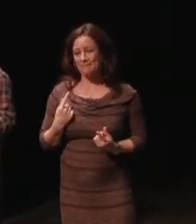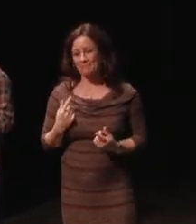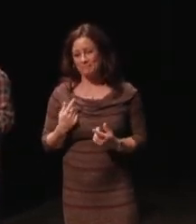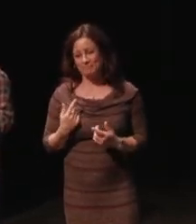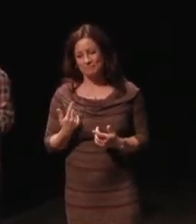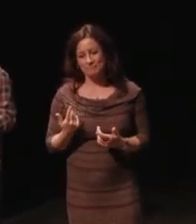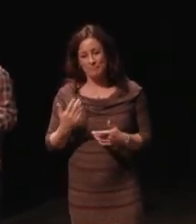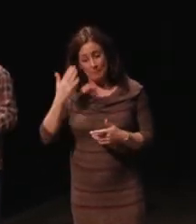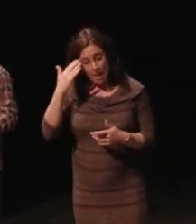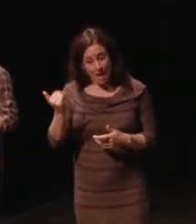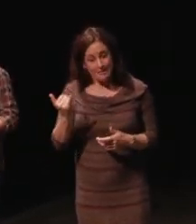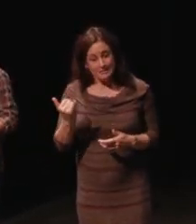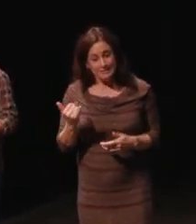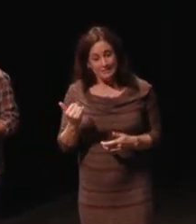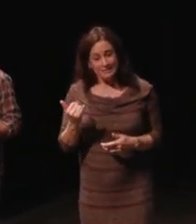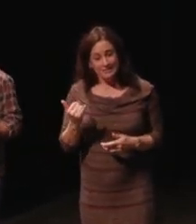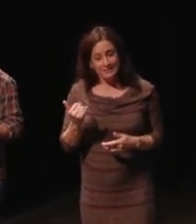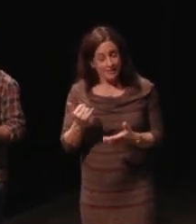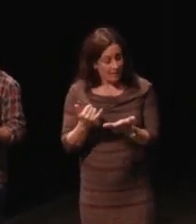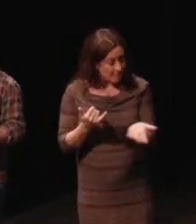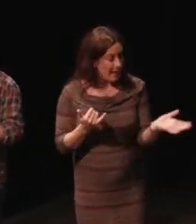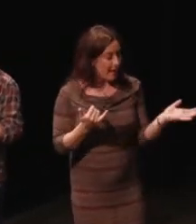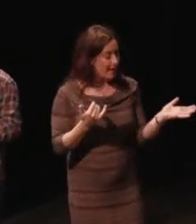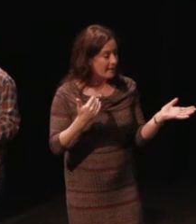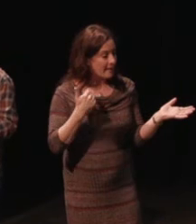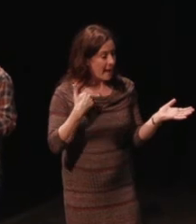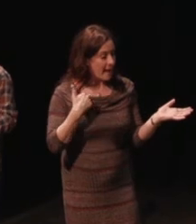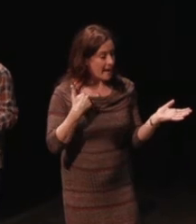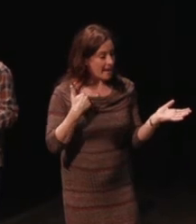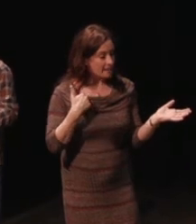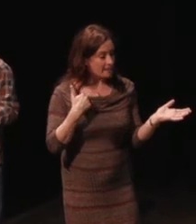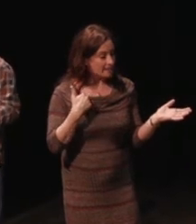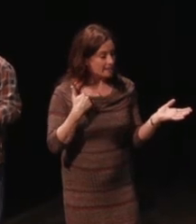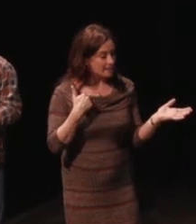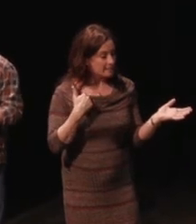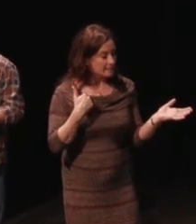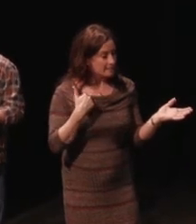It's because they had, aiming was a core part of the experience.